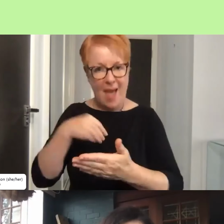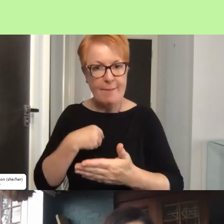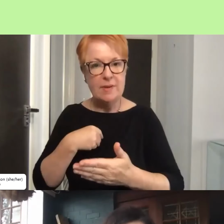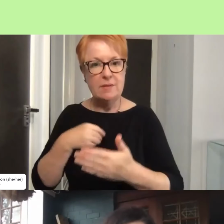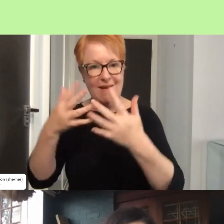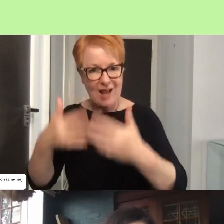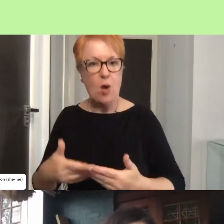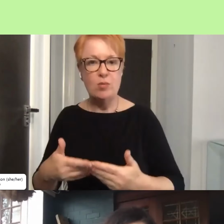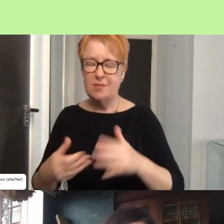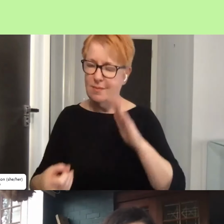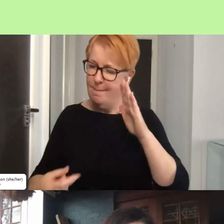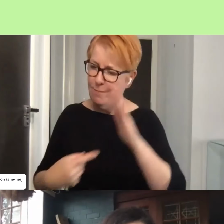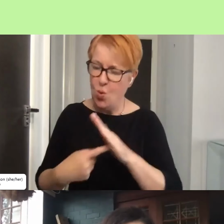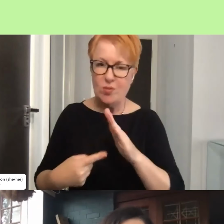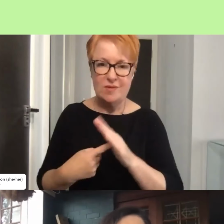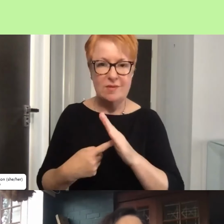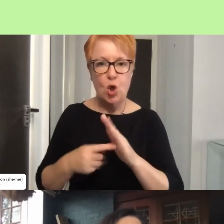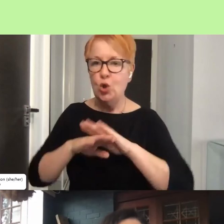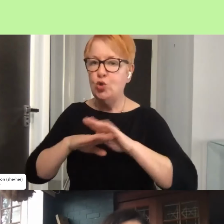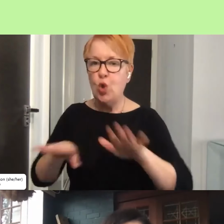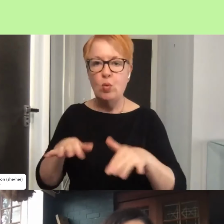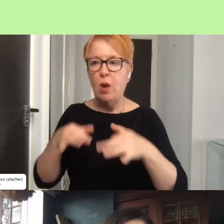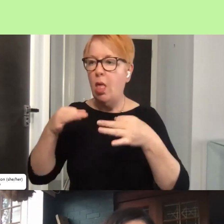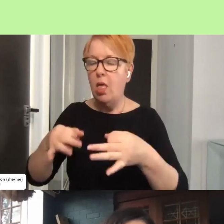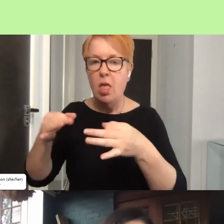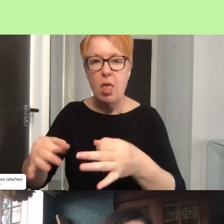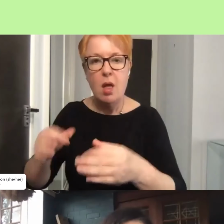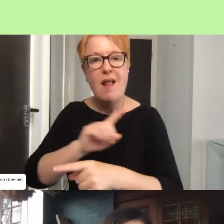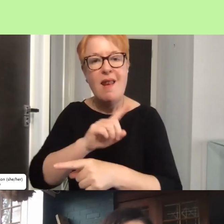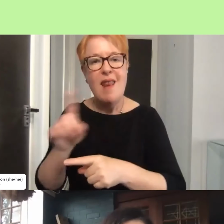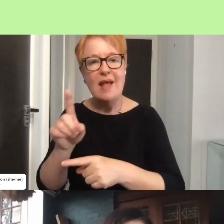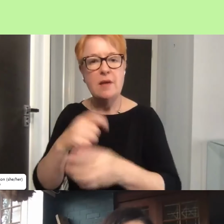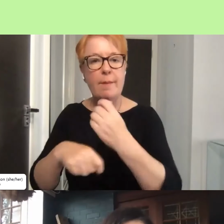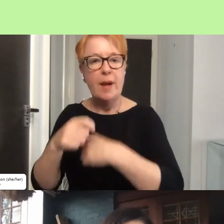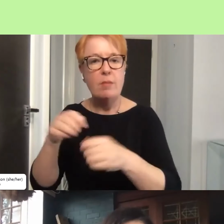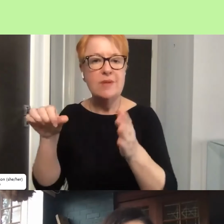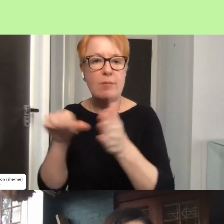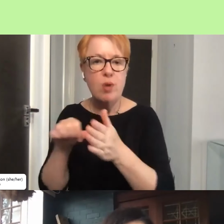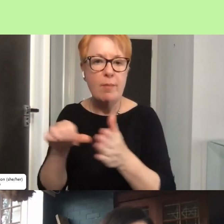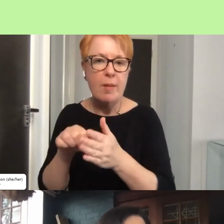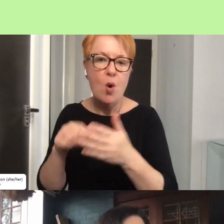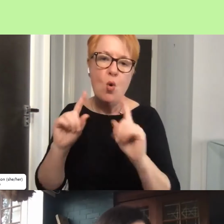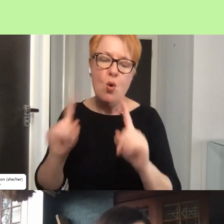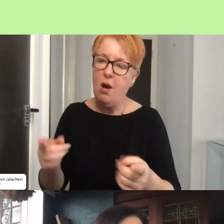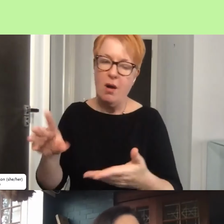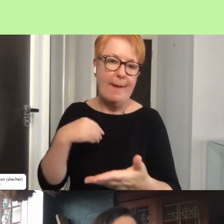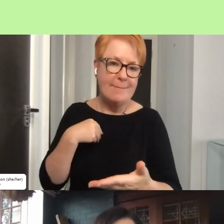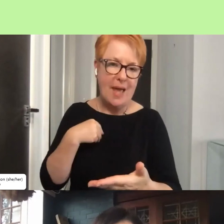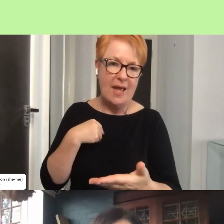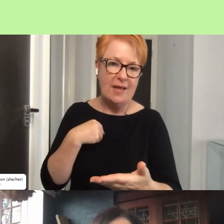world environments on this new, you do lots of you make lots of money in a more commercial direction.